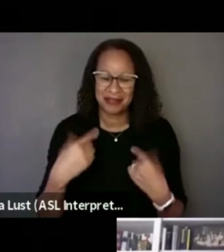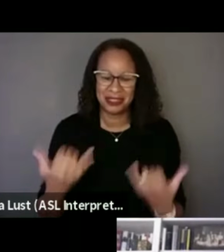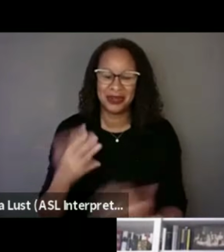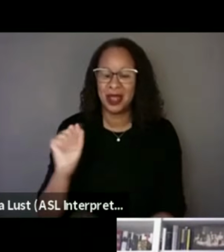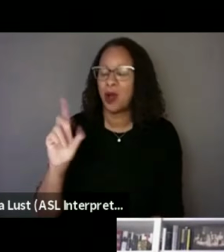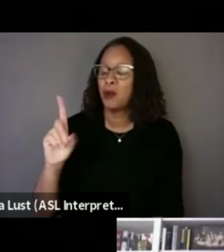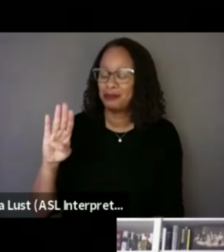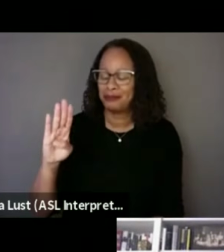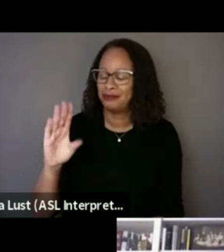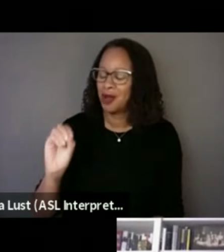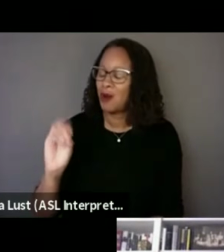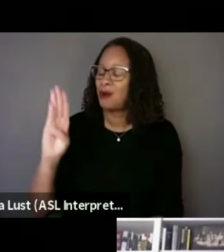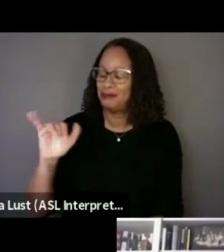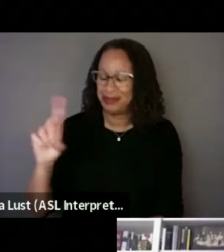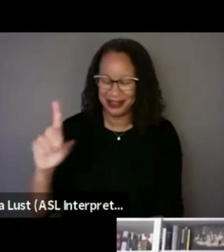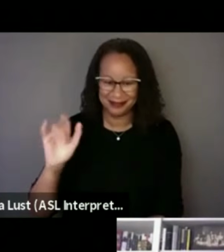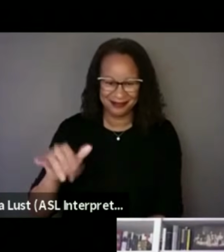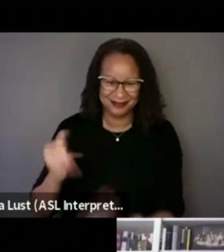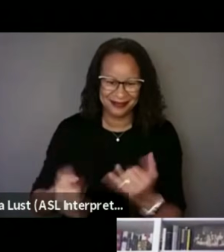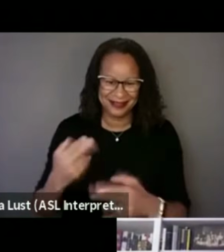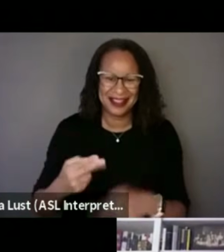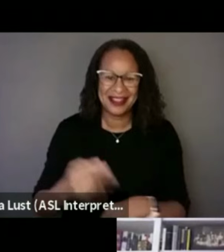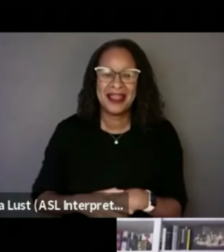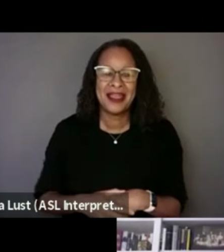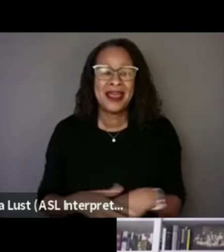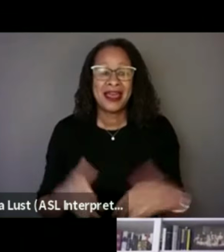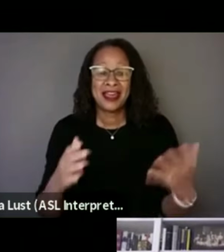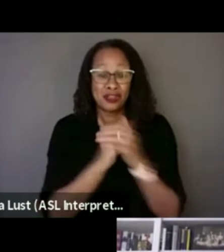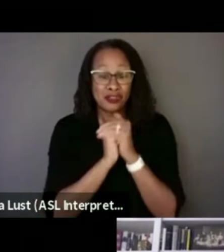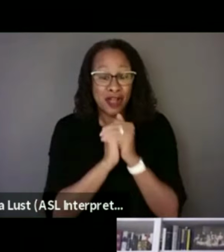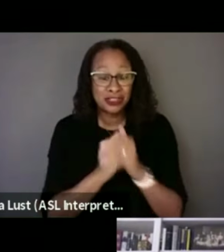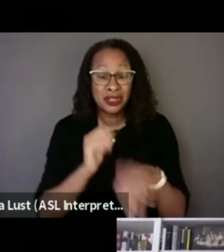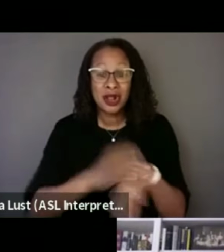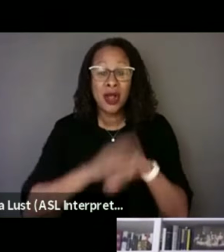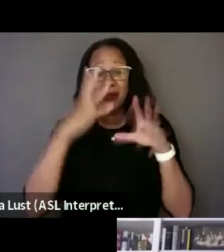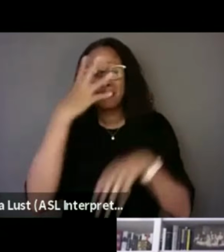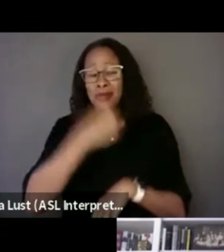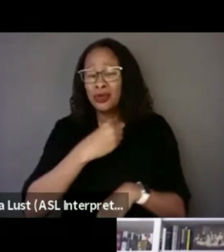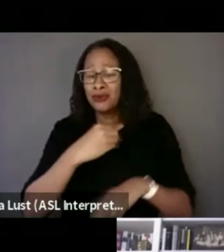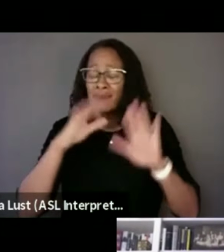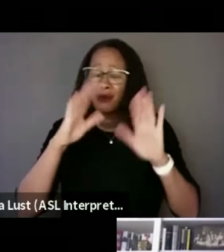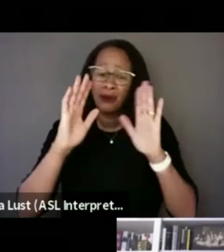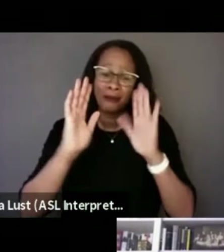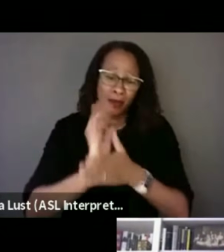Thanks for having us. Absolutely, congratulations on a beautiful movie. Before we get into the film,